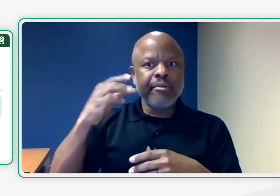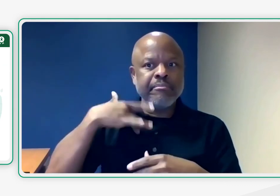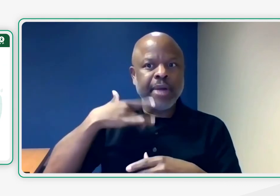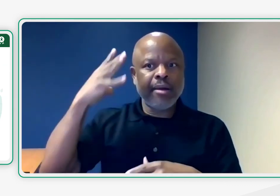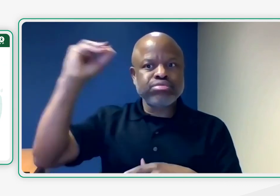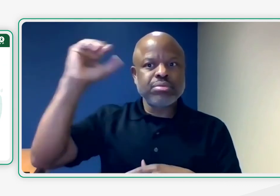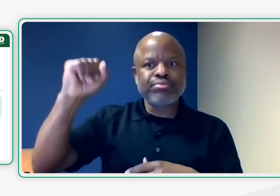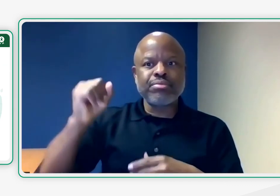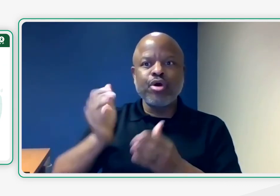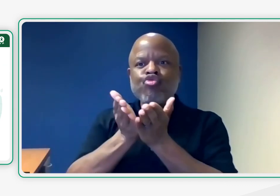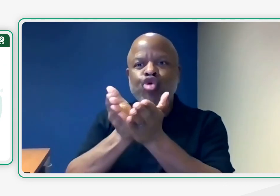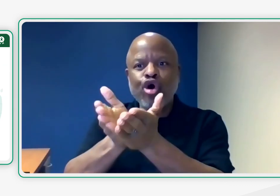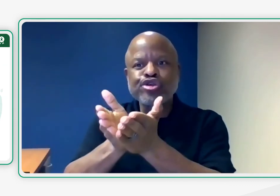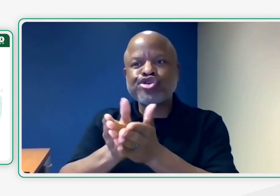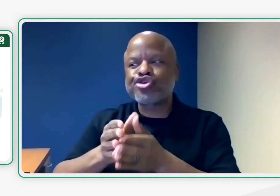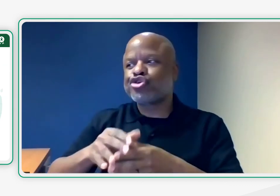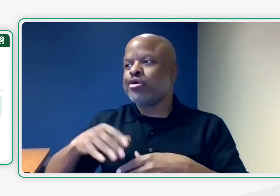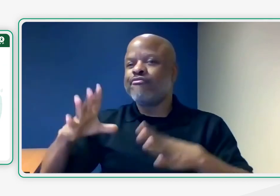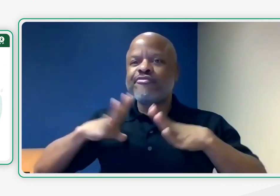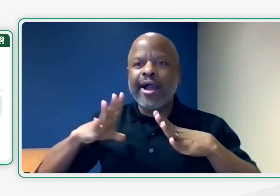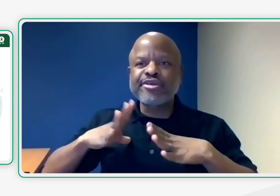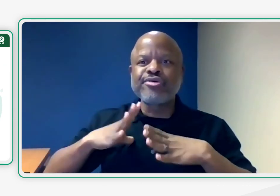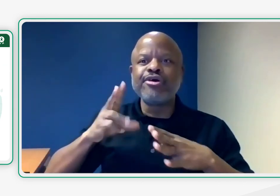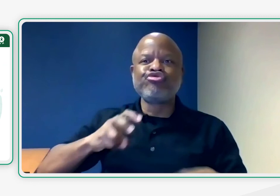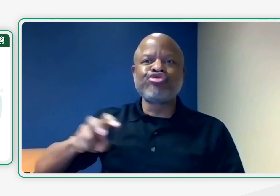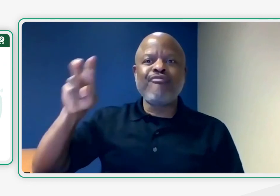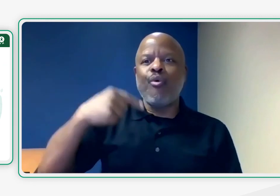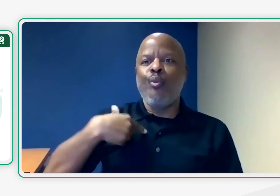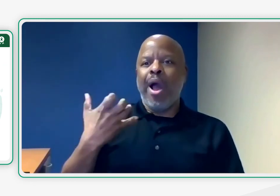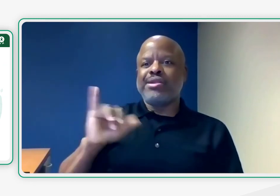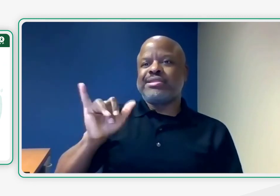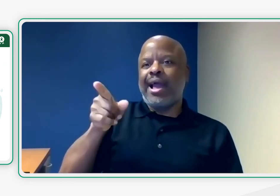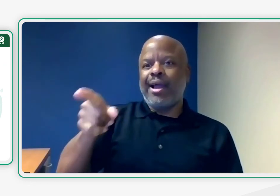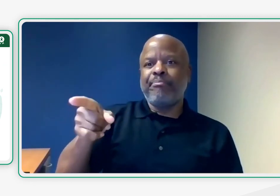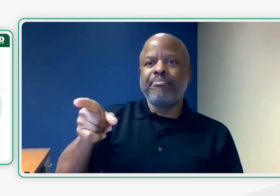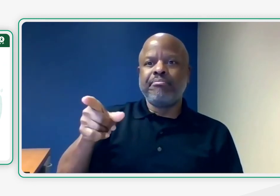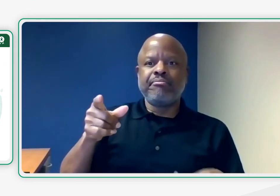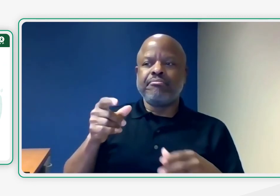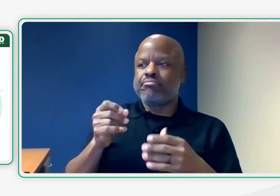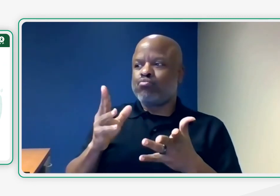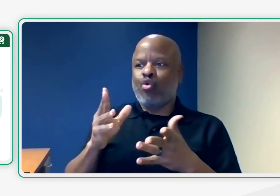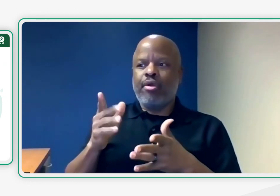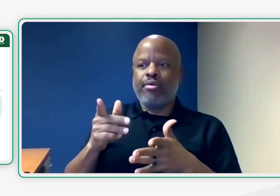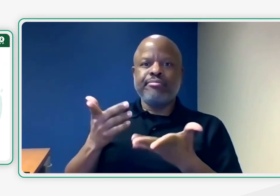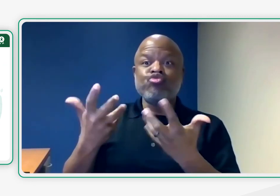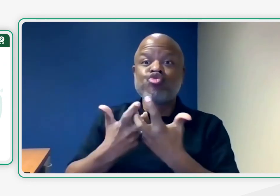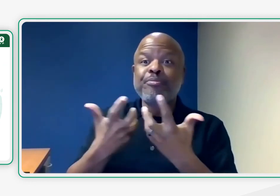You might, you know, go out on cruises – you want to go on vacation and travel again.